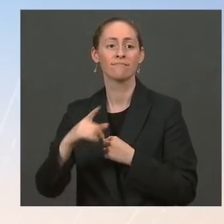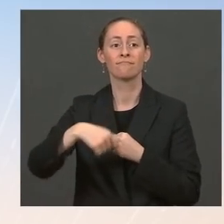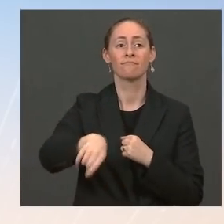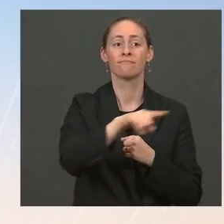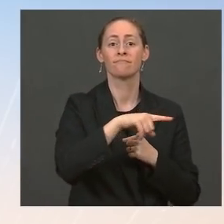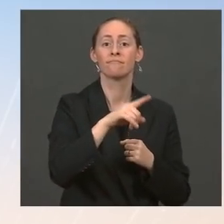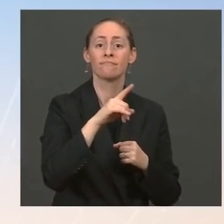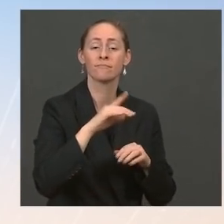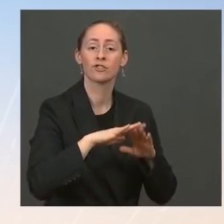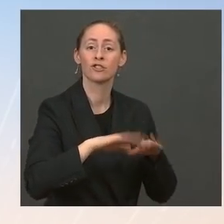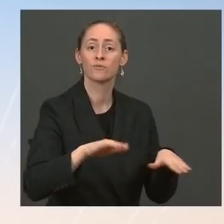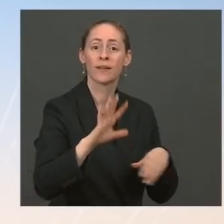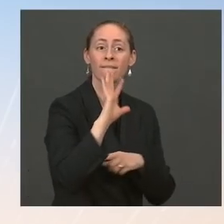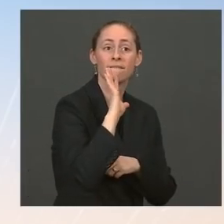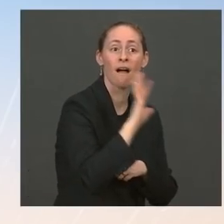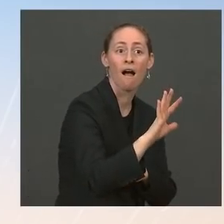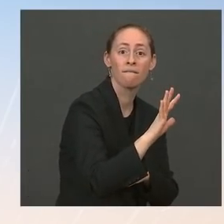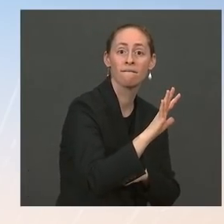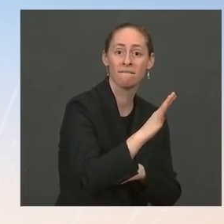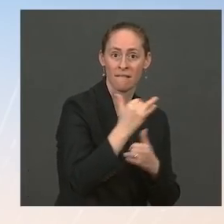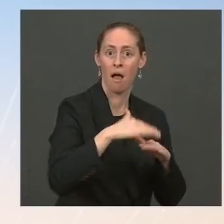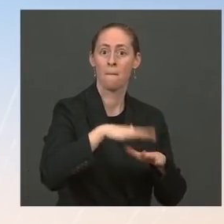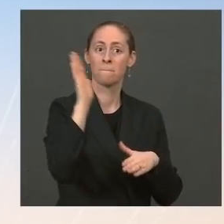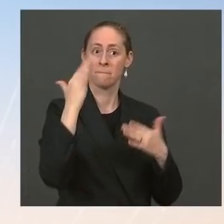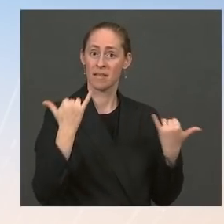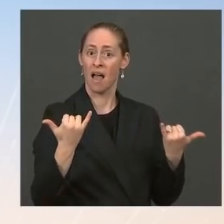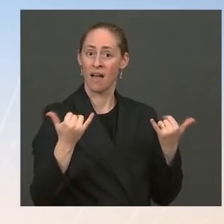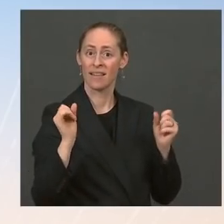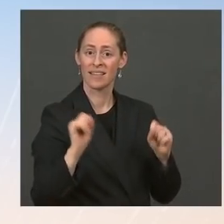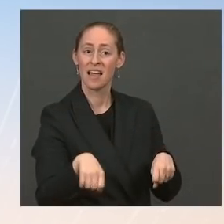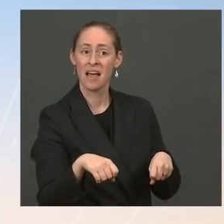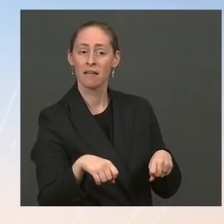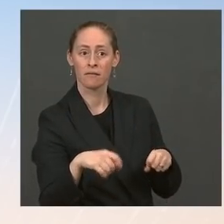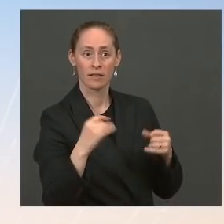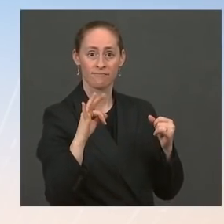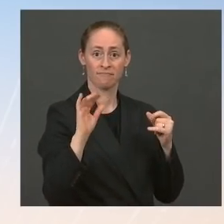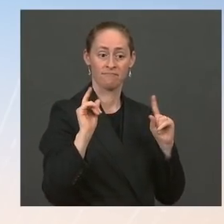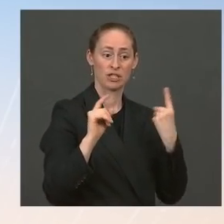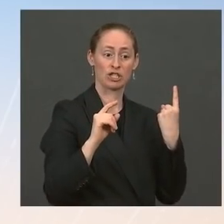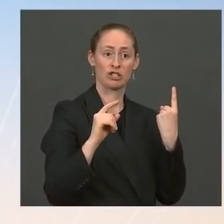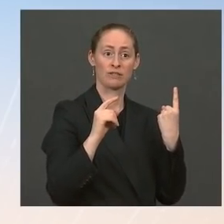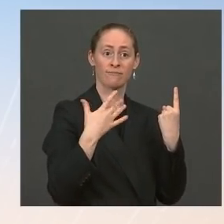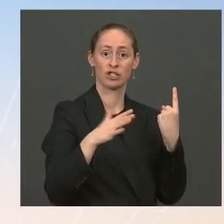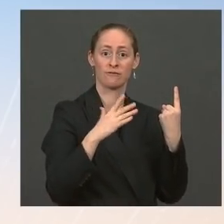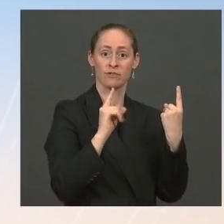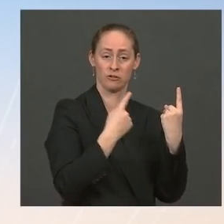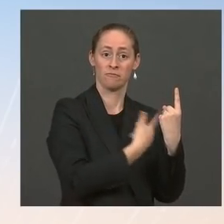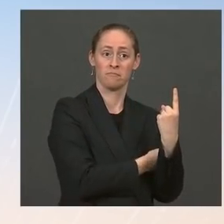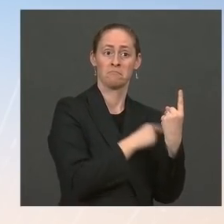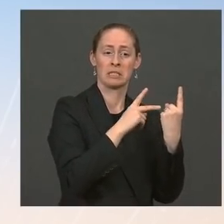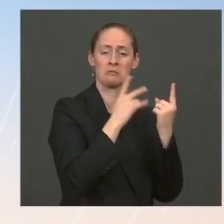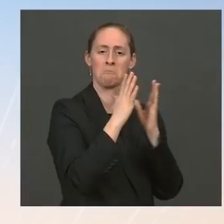that if you get your vaccine shot, you get your first shot now, you'll -- your kids will be protected by the holiday season.